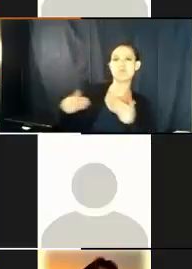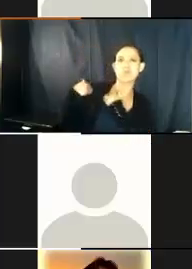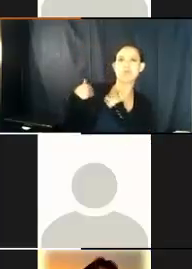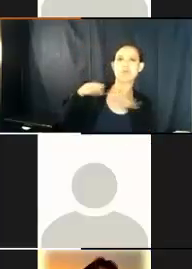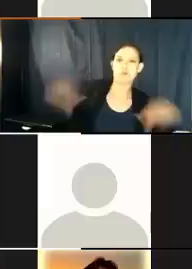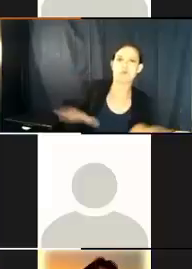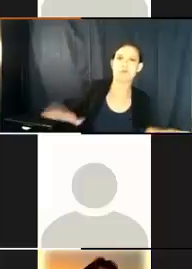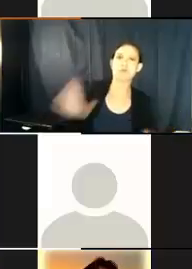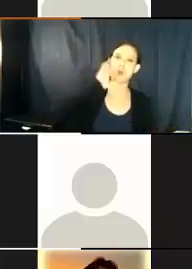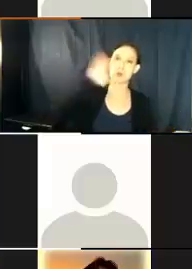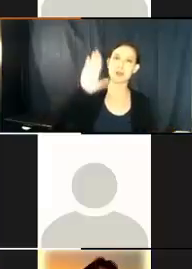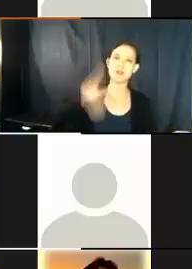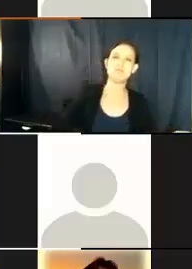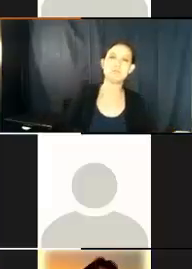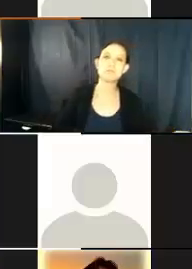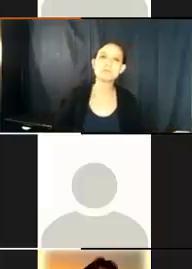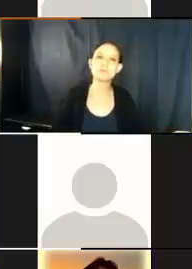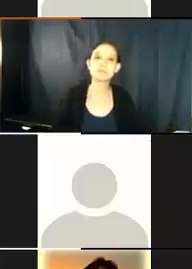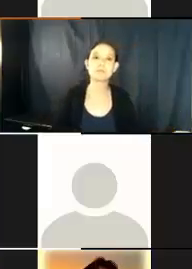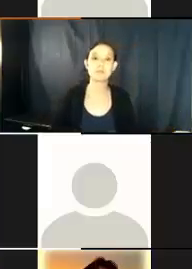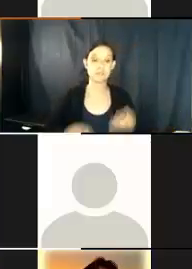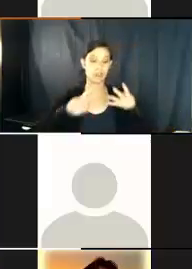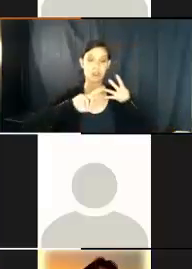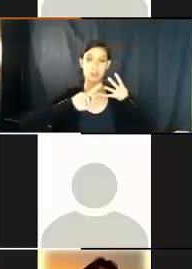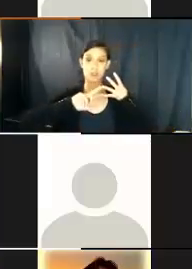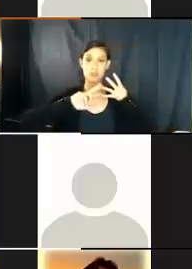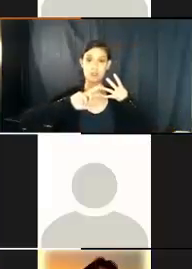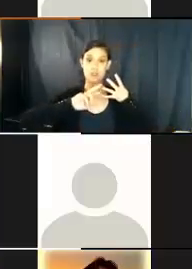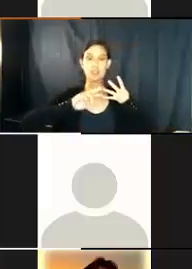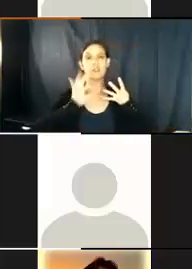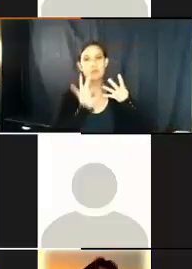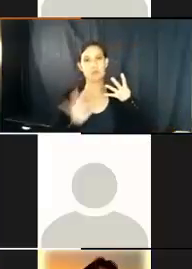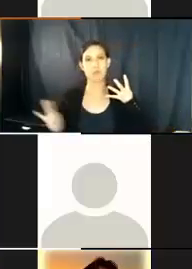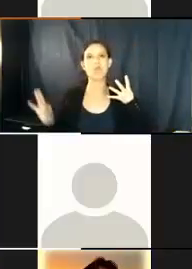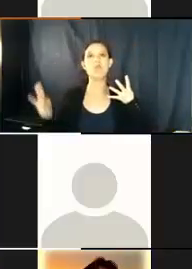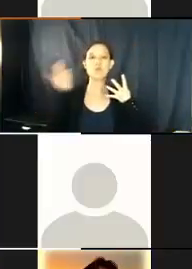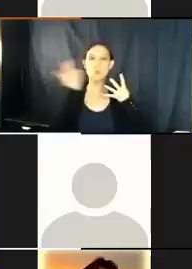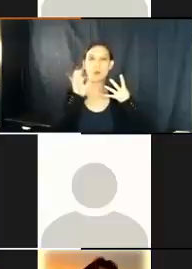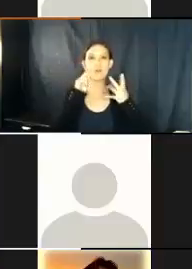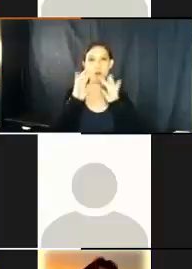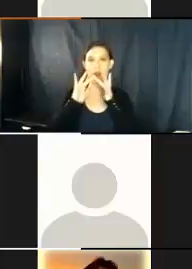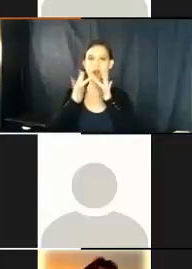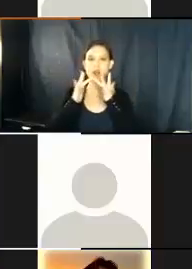The number three and four are really important especially in an online environment building on prior knowledge.